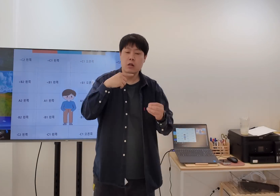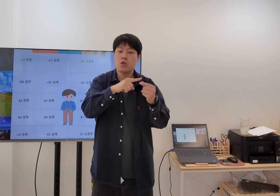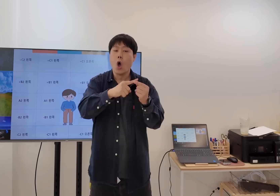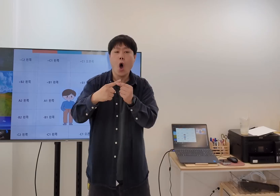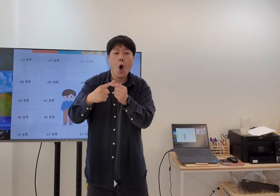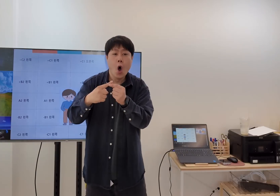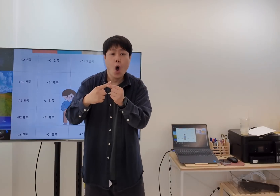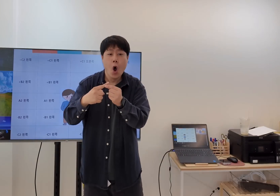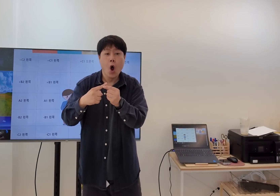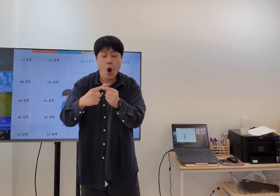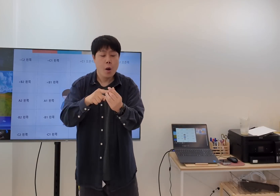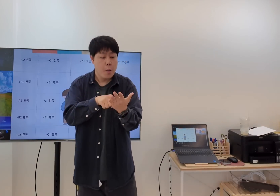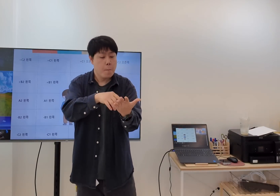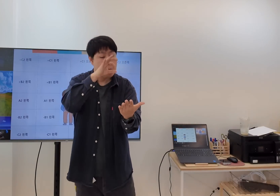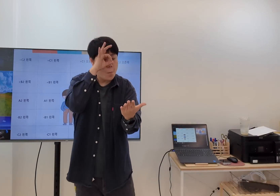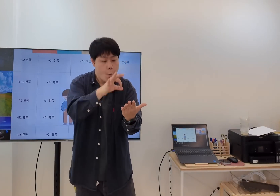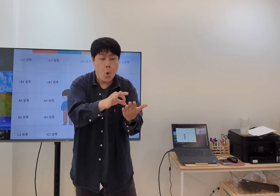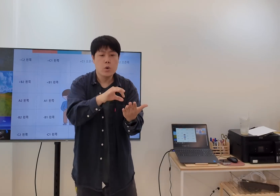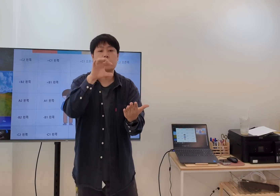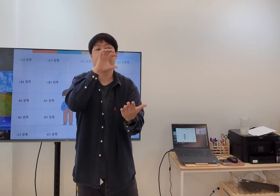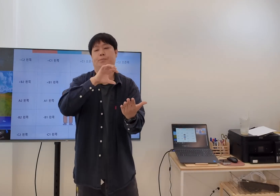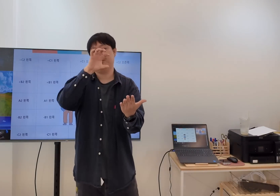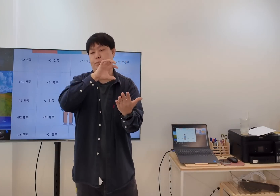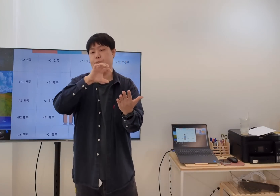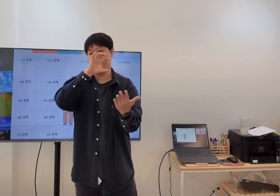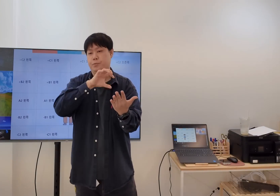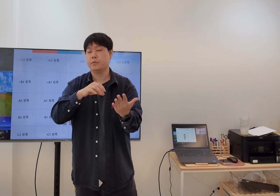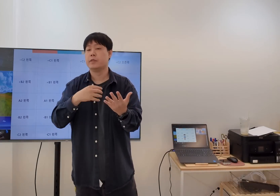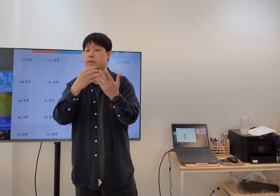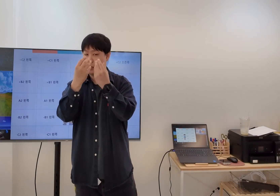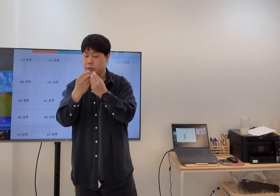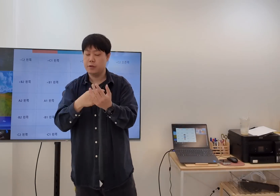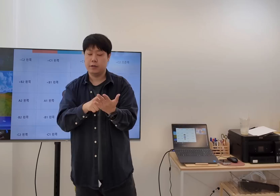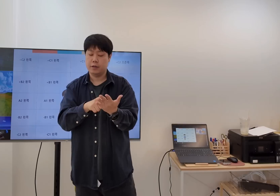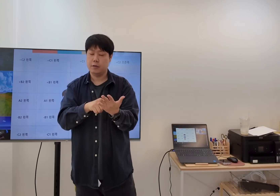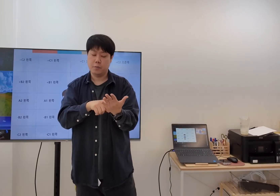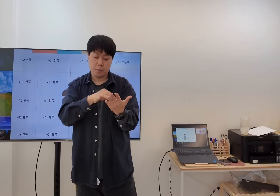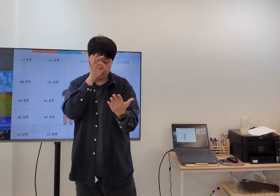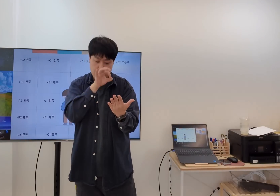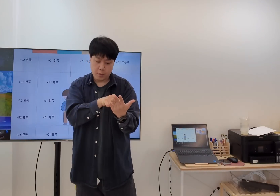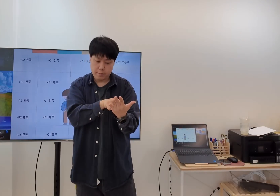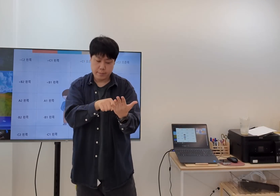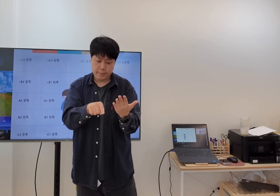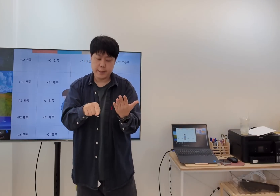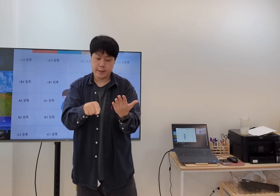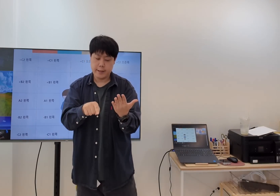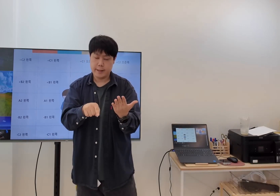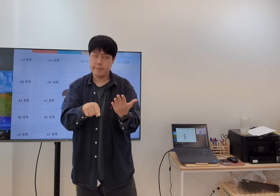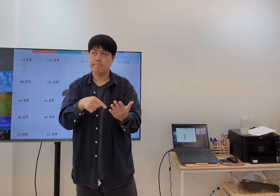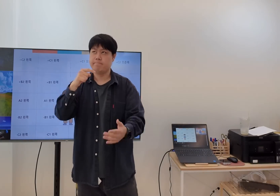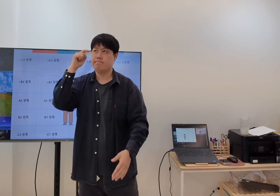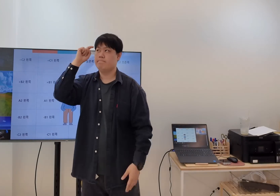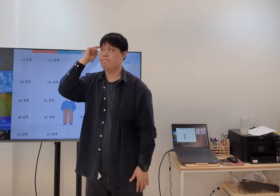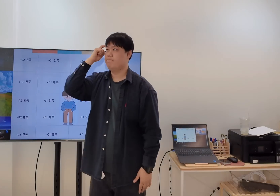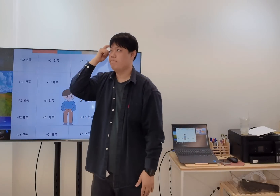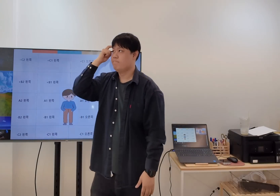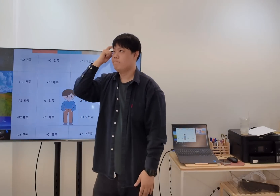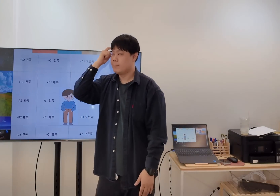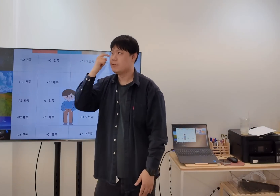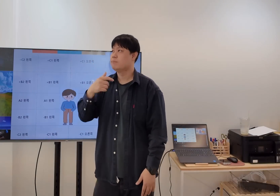like this that gets caught by a monster, Practice by looking at it. First, read the book, think,